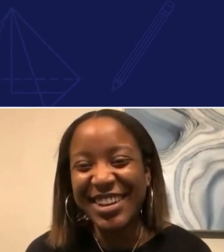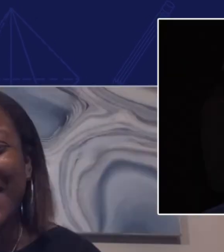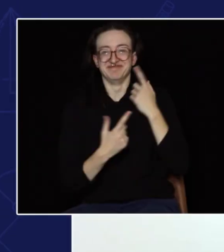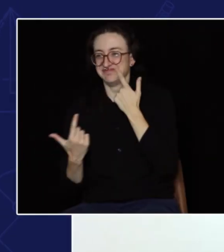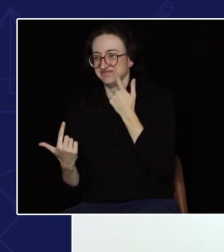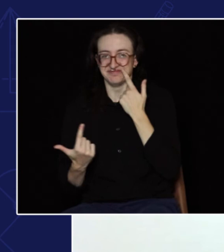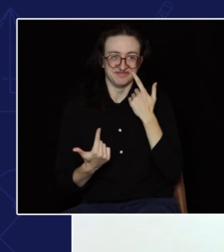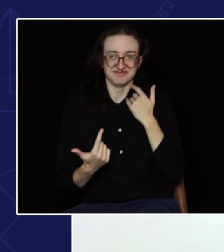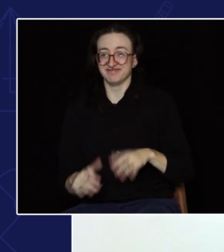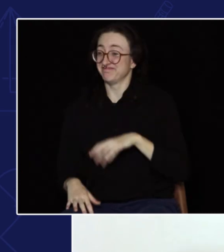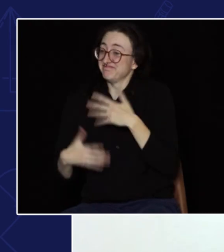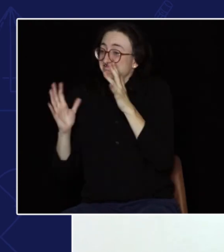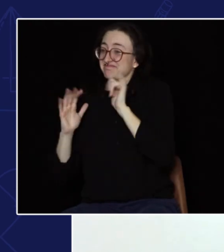[YABSERA:] Okay, that’s a wrap!